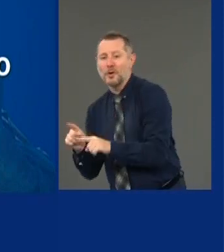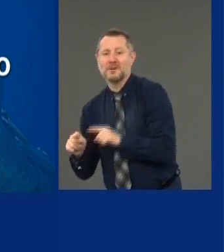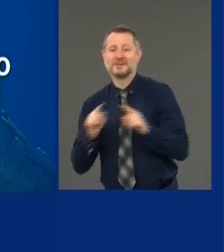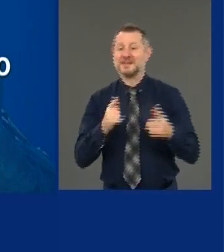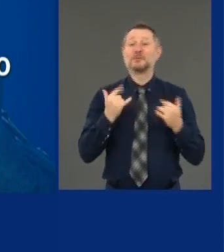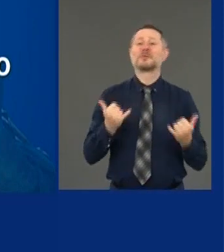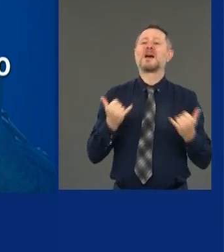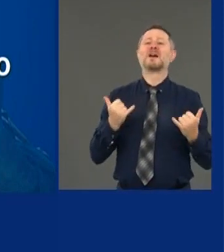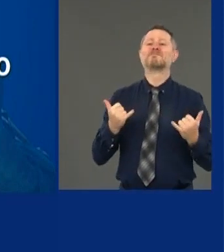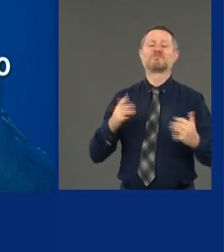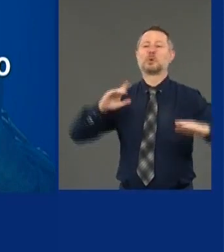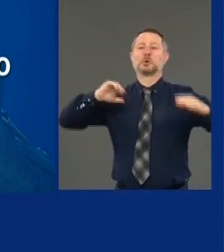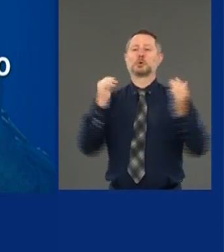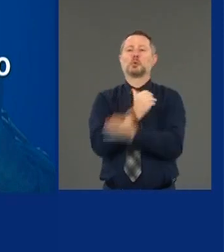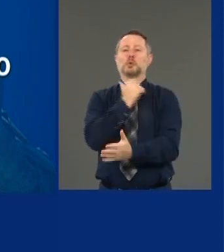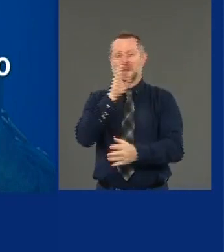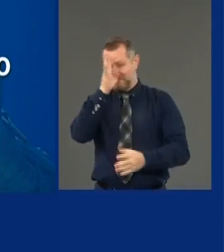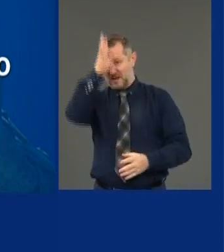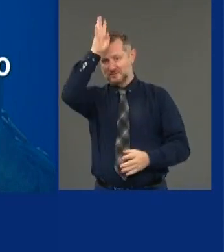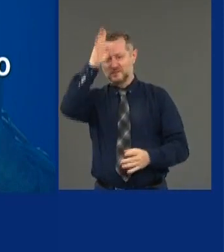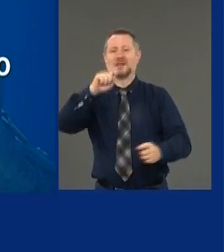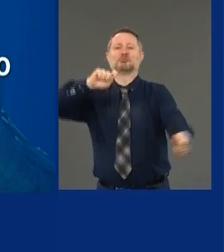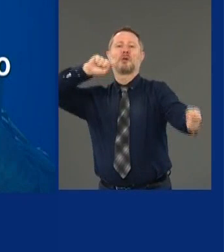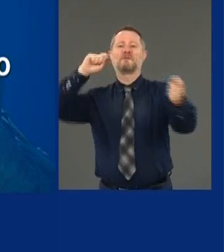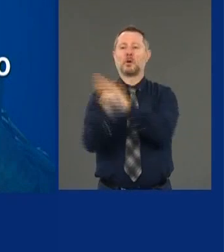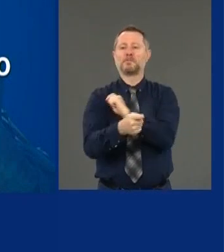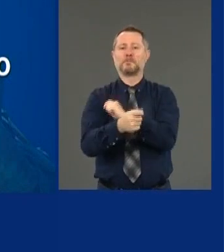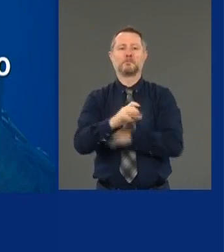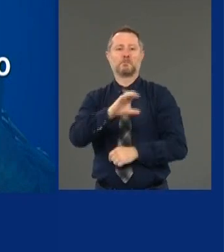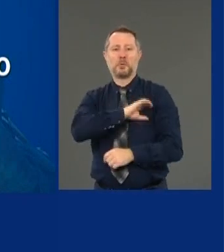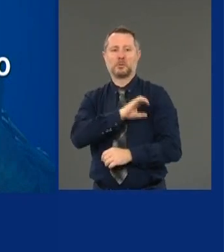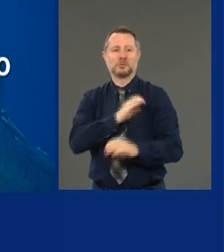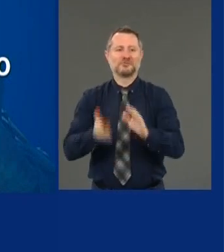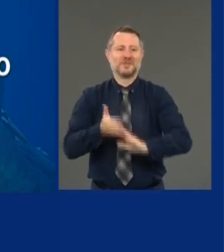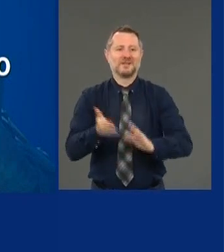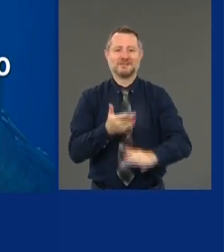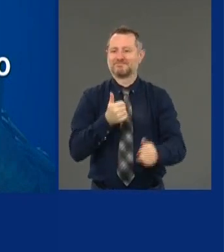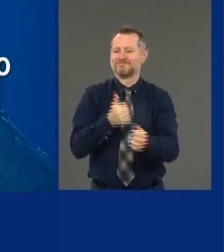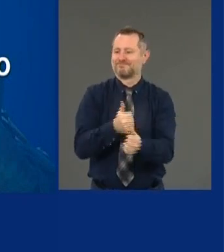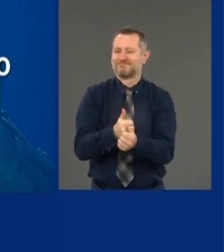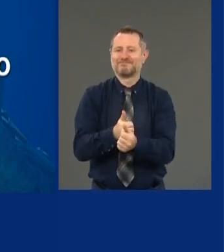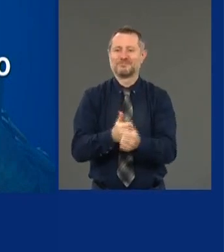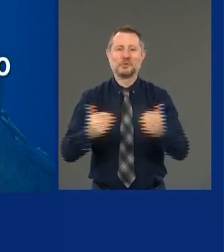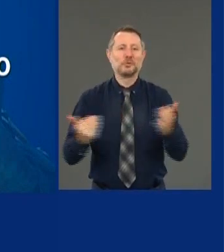SYSTEM DOESN'T WORK. AND WE'RE GOING TO REINVENT AND